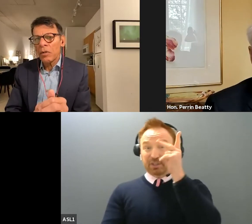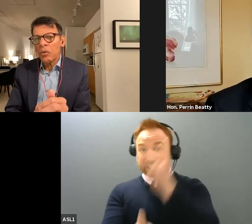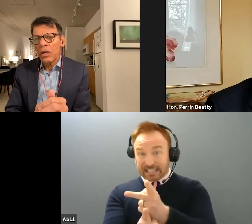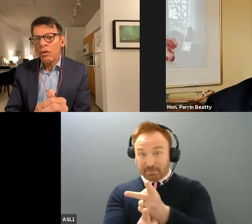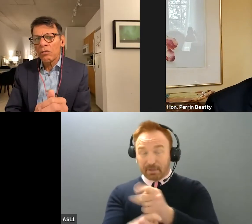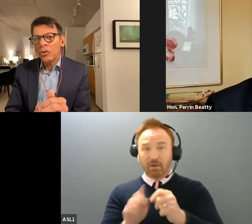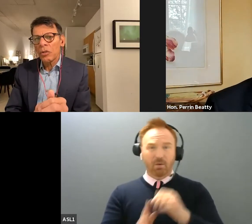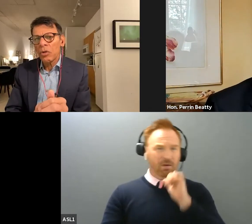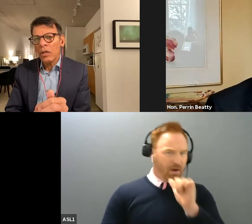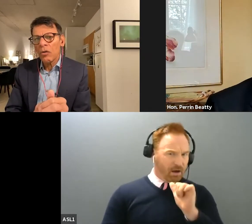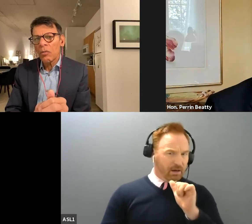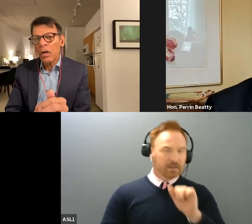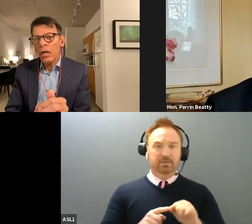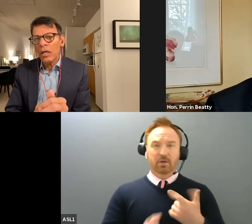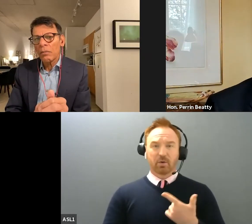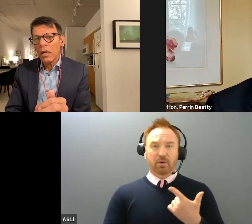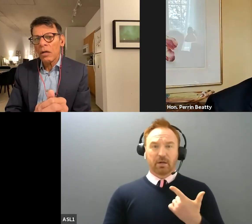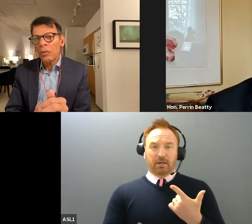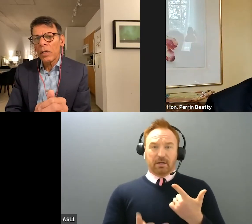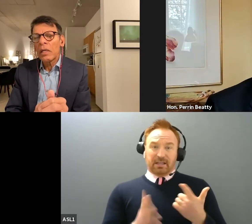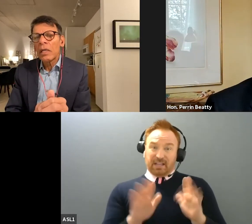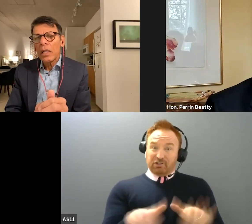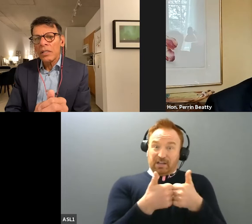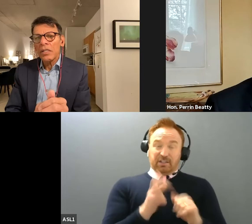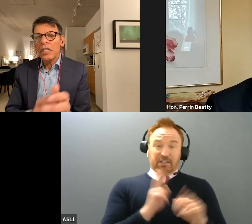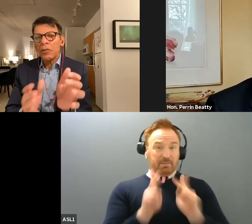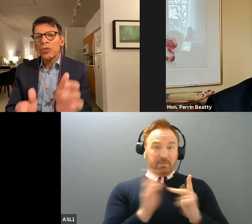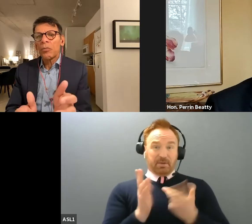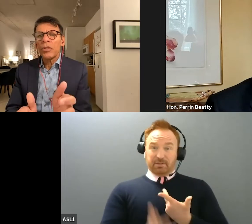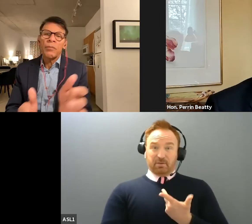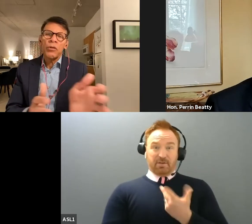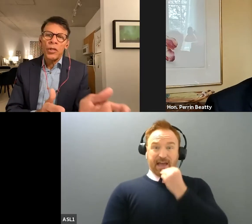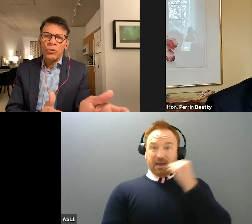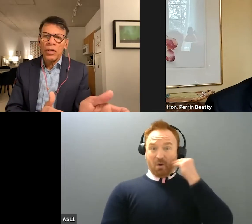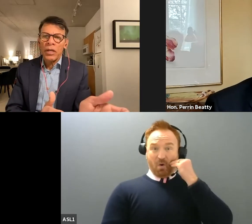who are now forced to work at home, how do we assist them and support them to make sure they can